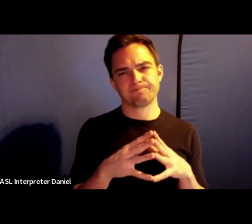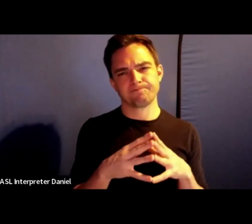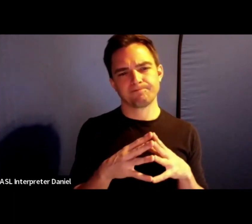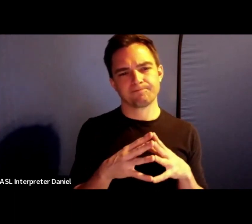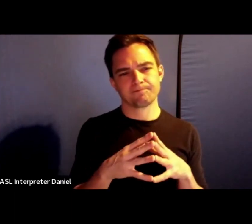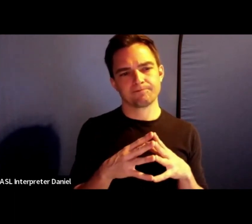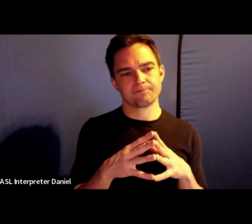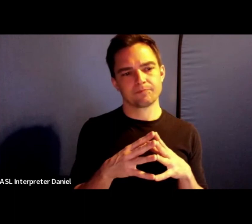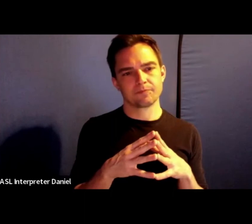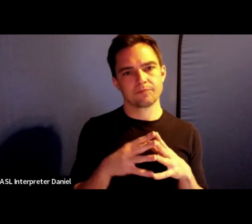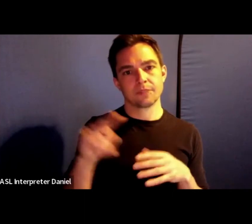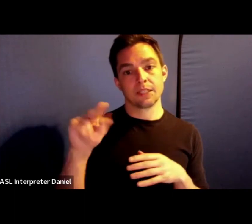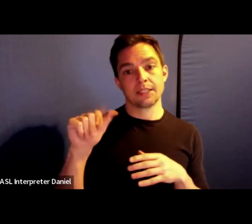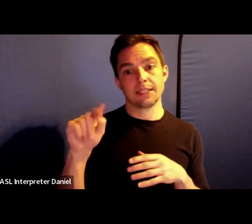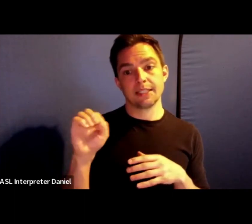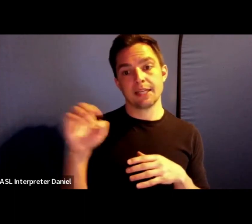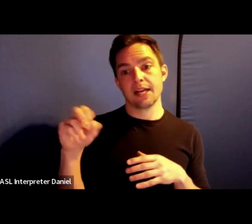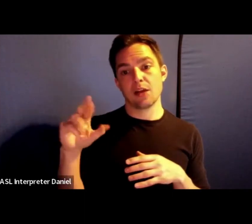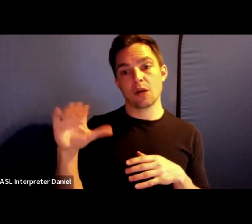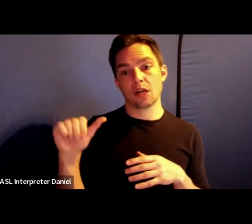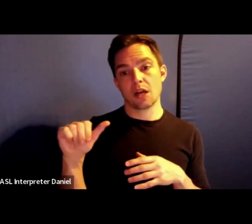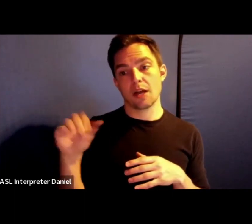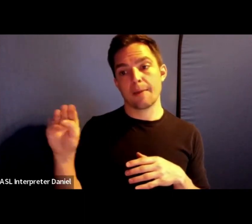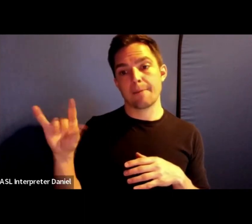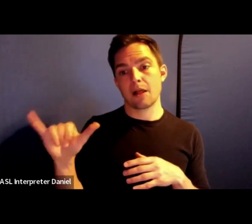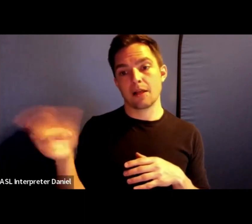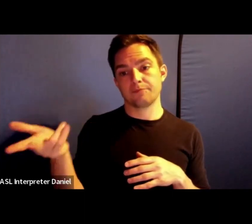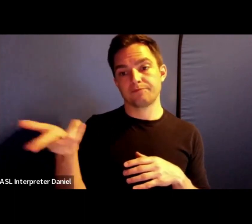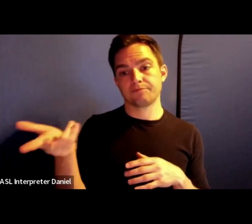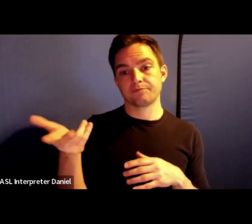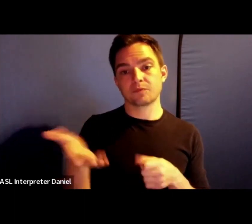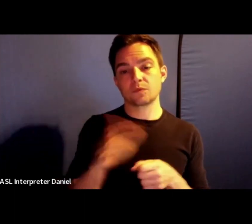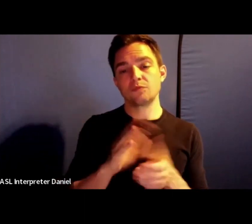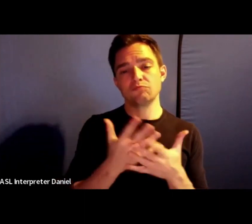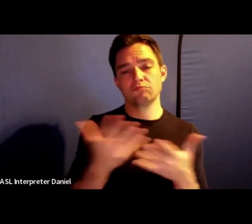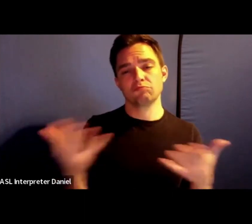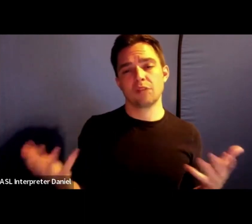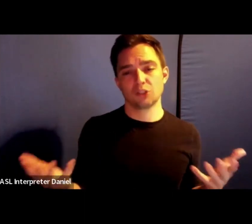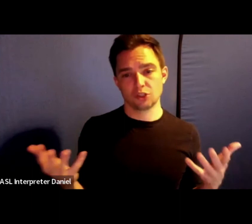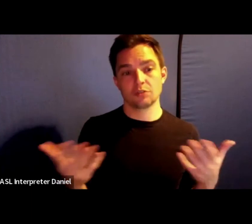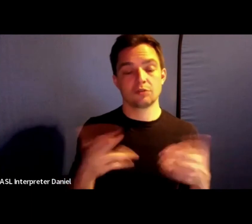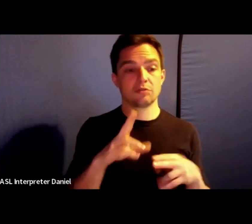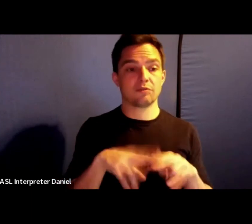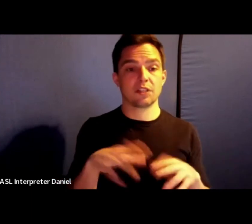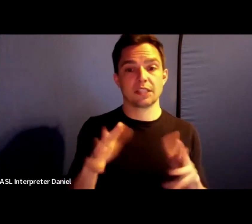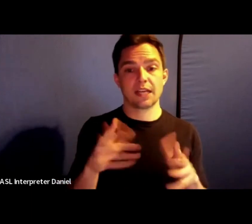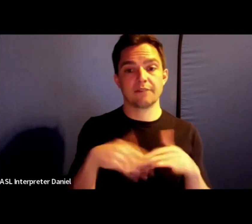Nate and Erica and of course Molly covered so much. So it's fun to kind of come in at the